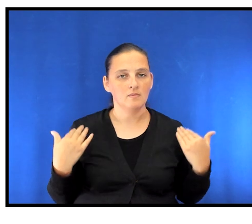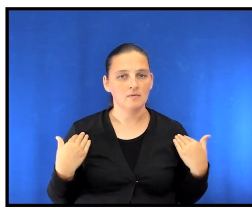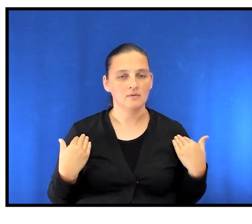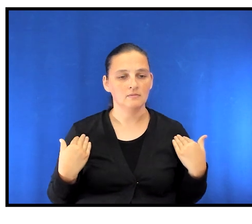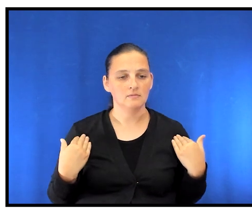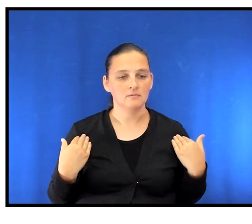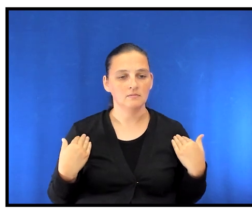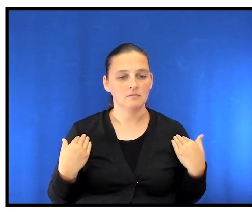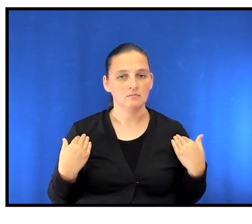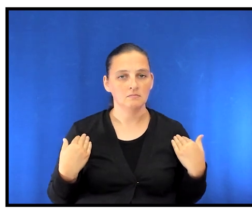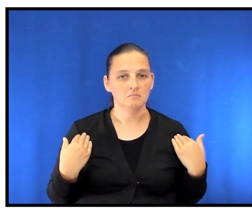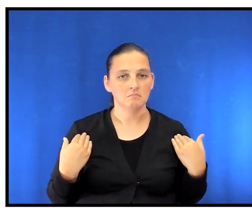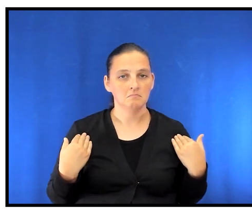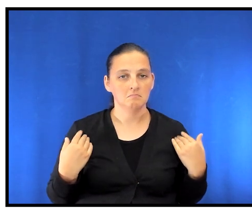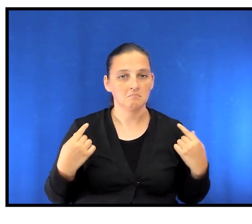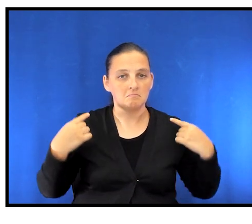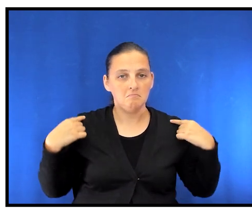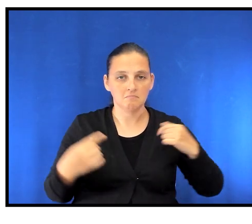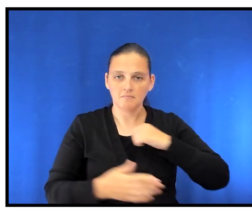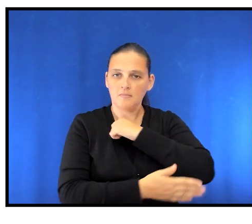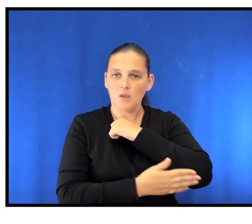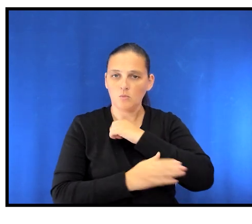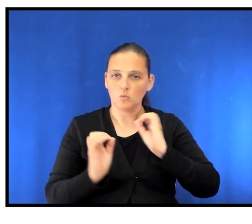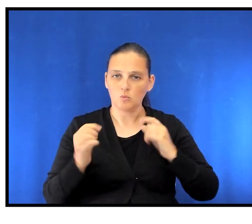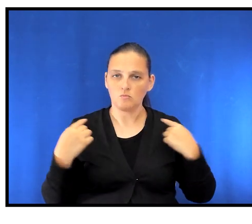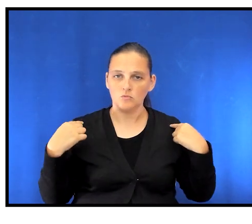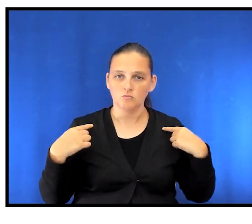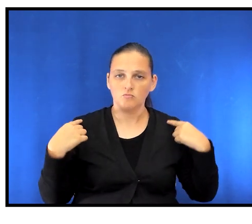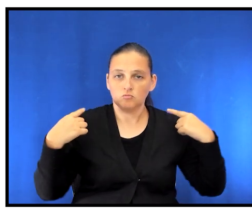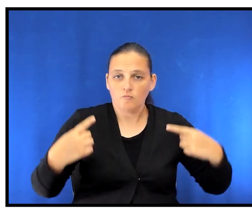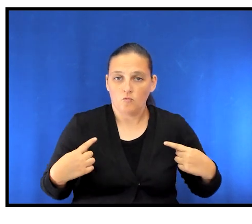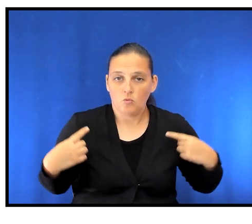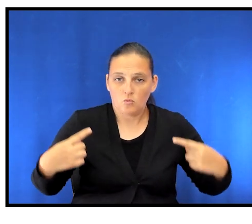Rotate your shoulders, not elbows forward several times, then backwards.